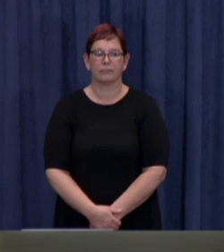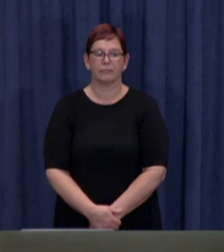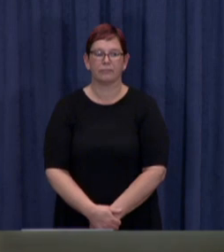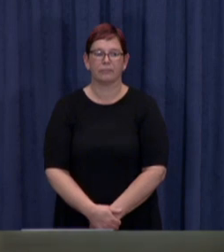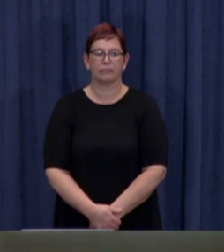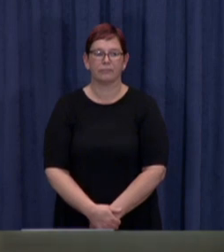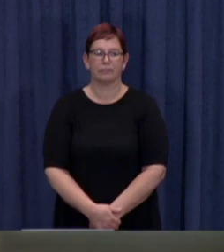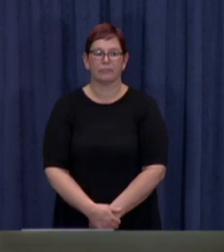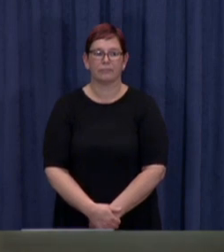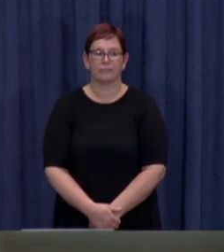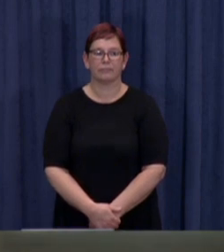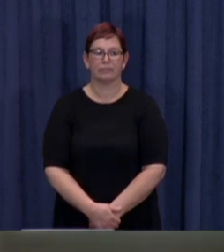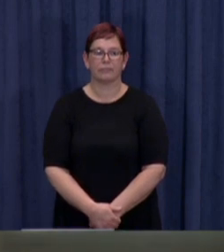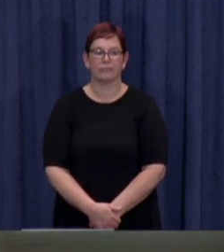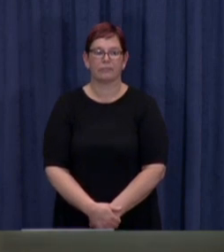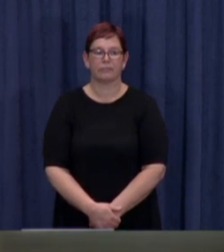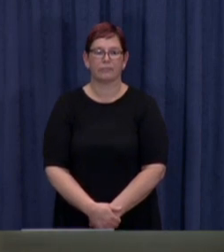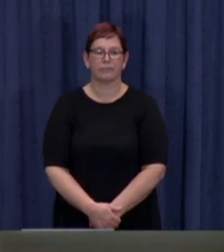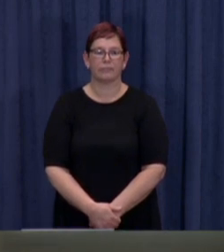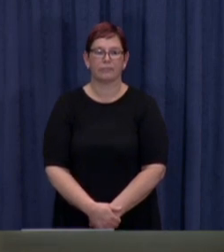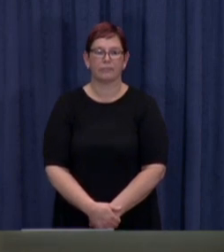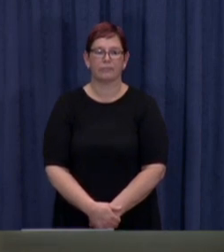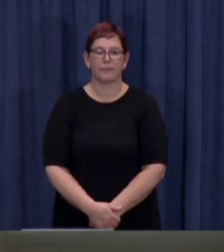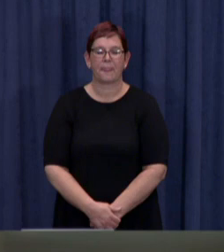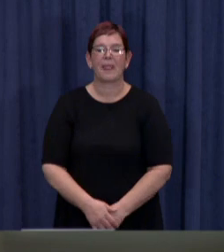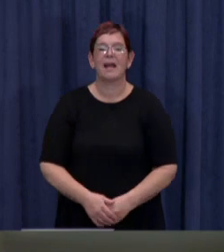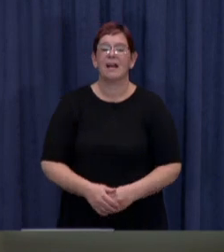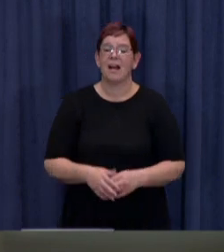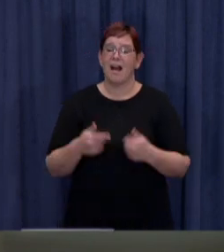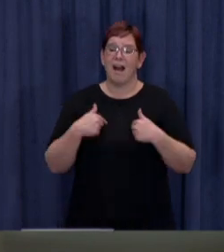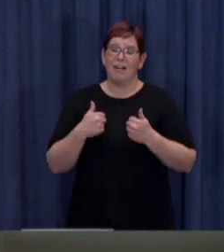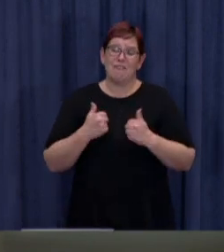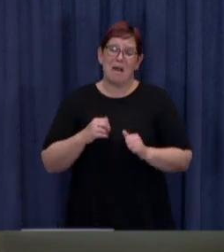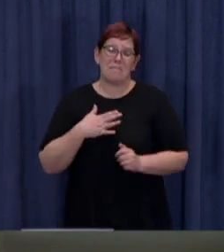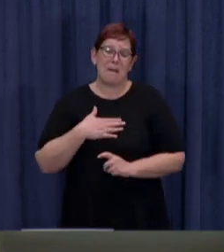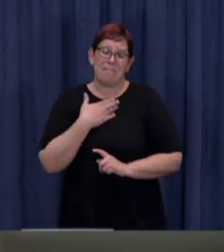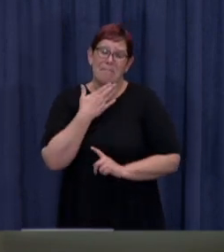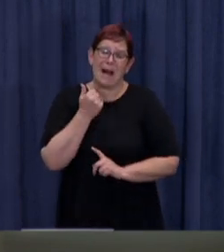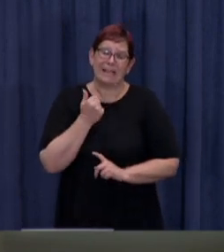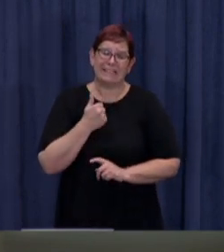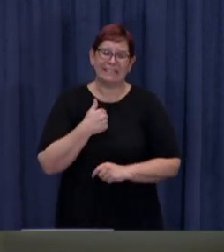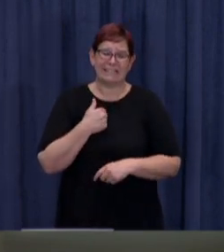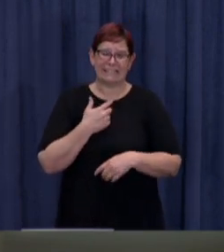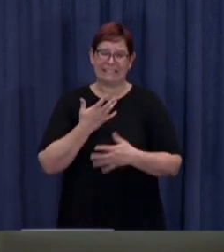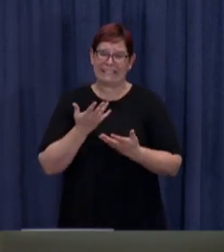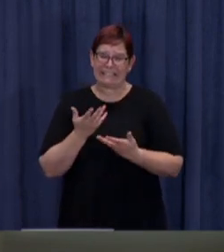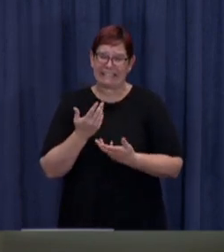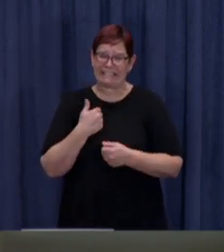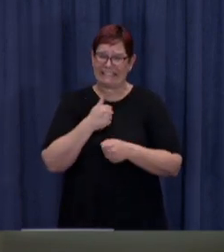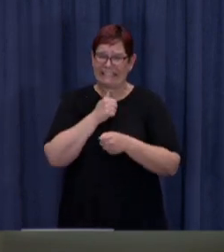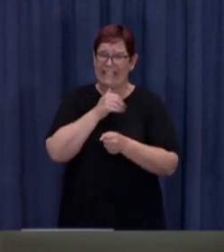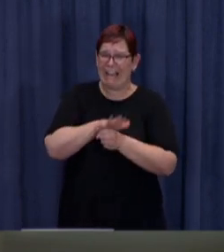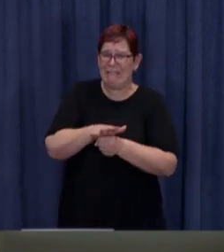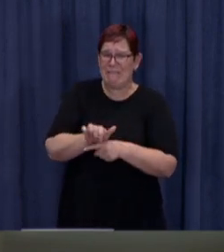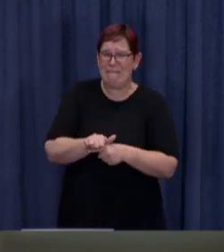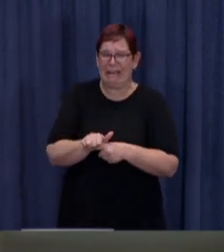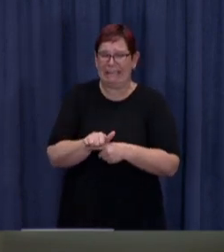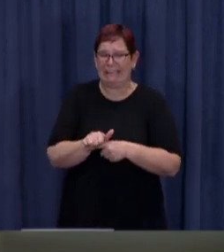best try for today without notice we have one more question I think at CP24 I'm Eric Jeff Ryan again when it comes